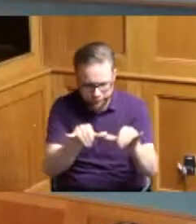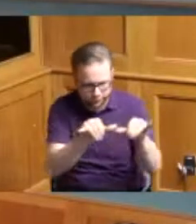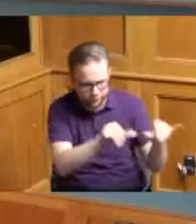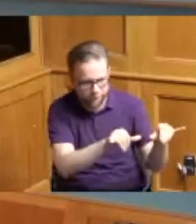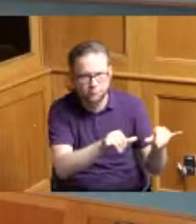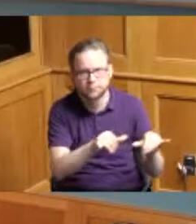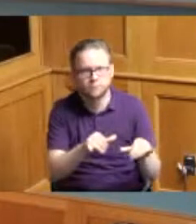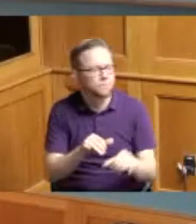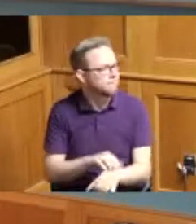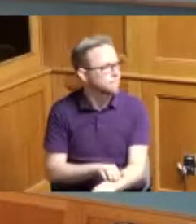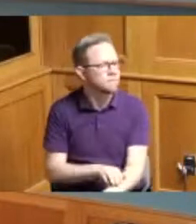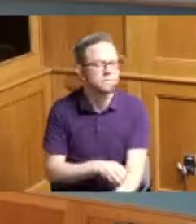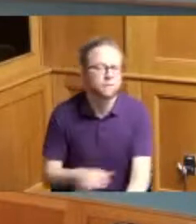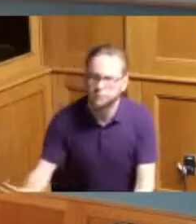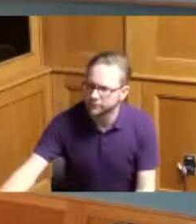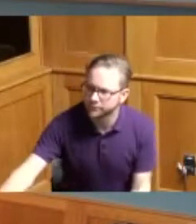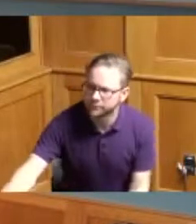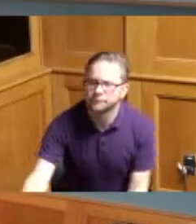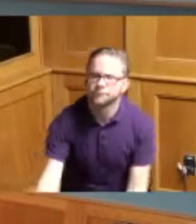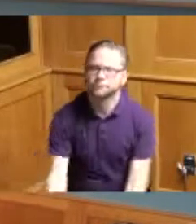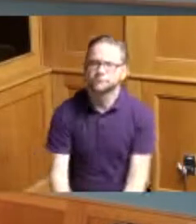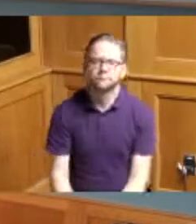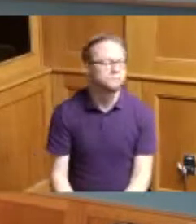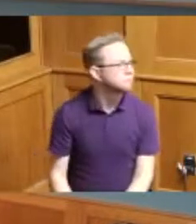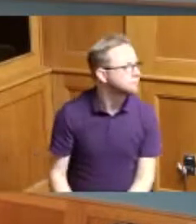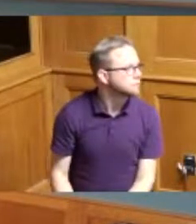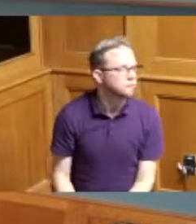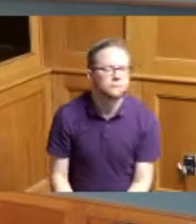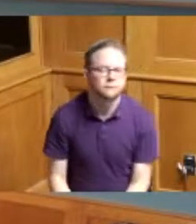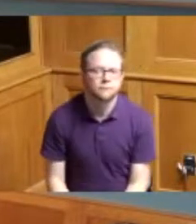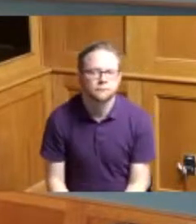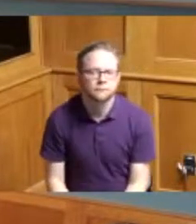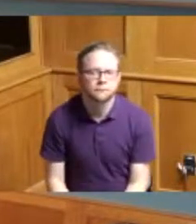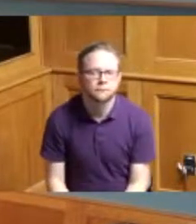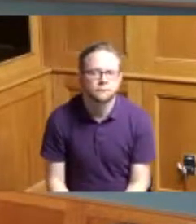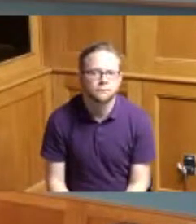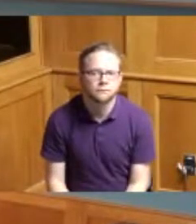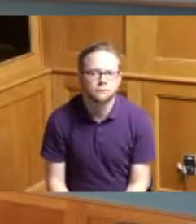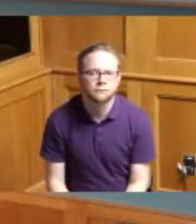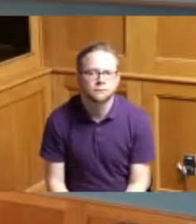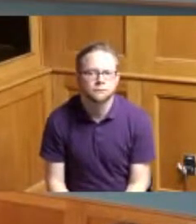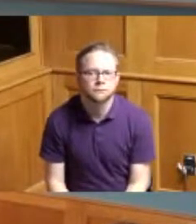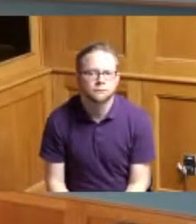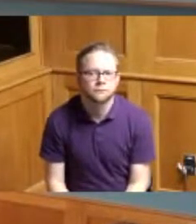you're referring to is only two dwelling units not a building that has more than two dwelling units